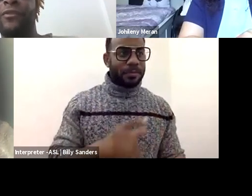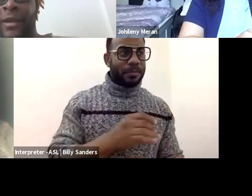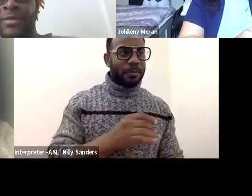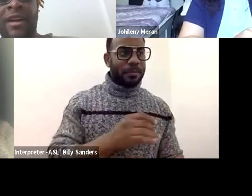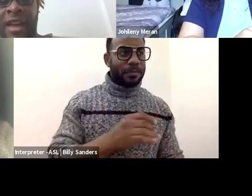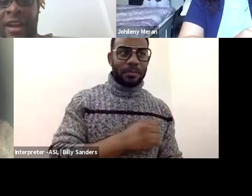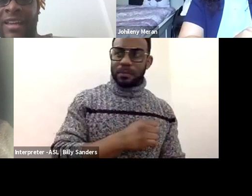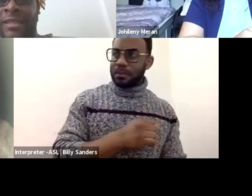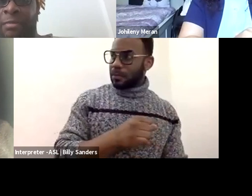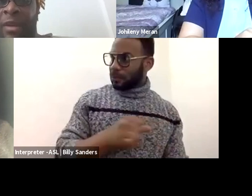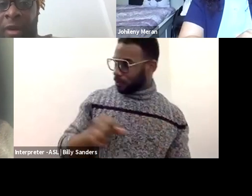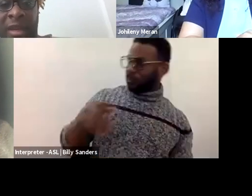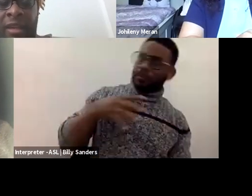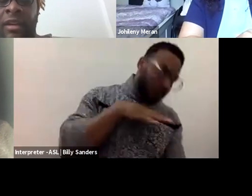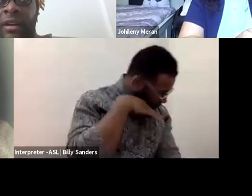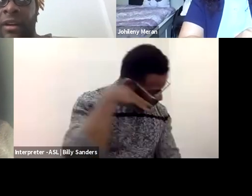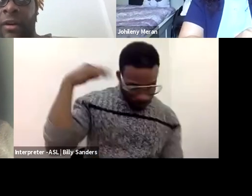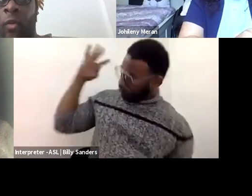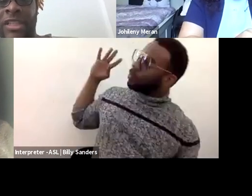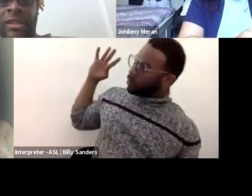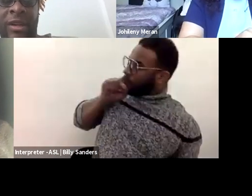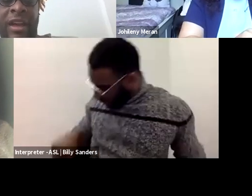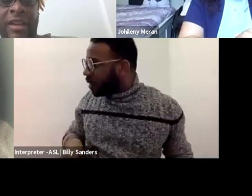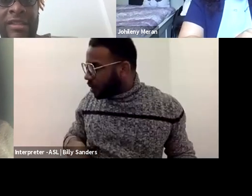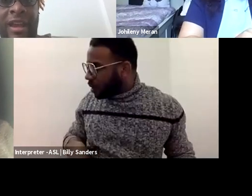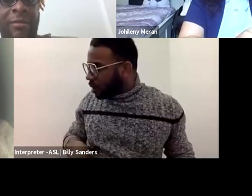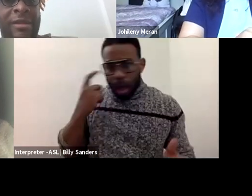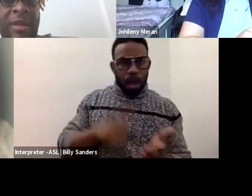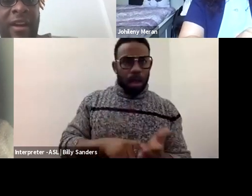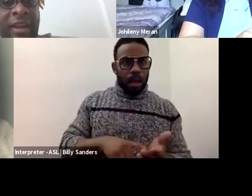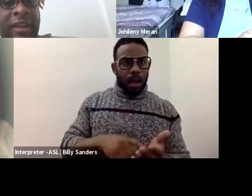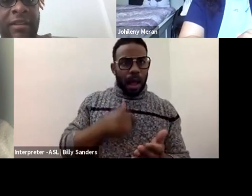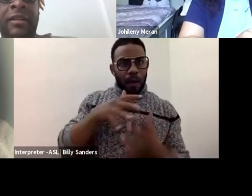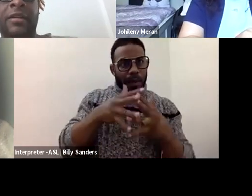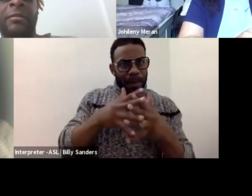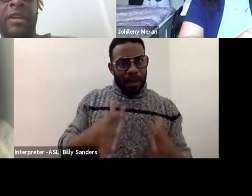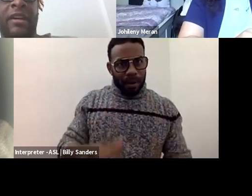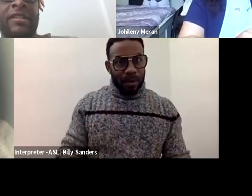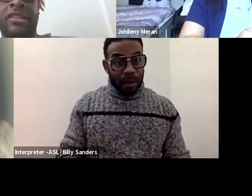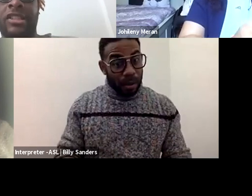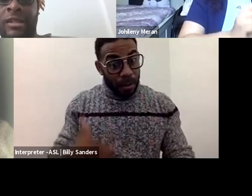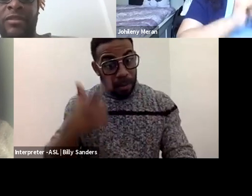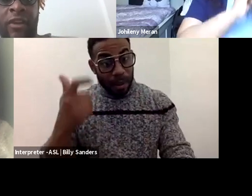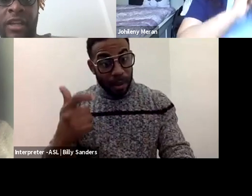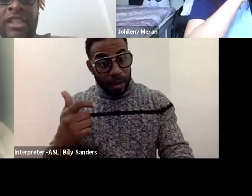flipped her hair and spit on me when she realized that I was American. Because she was French